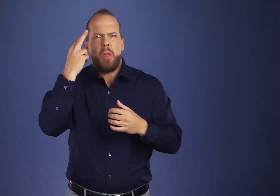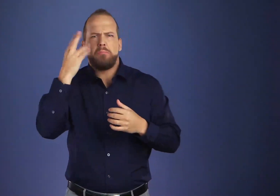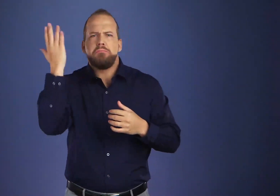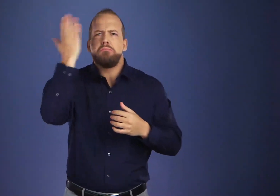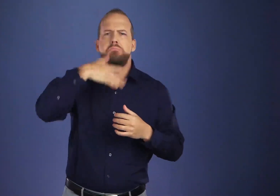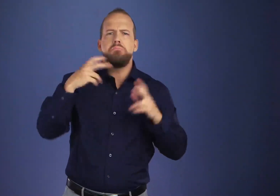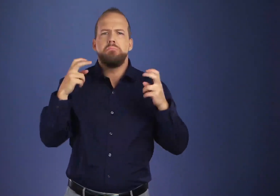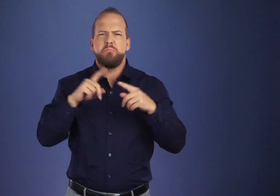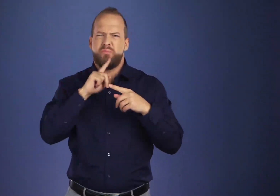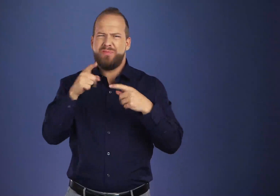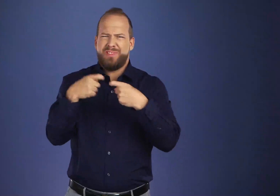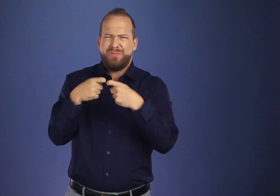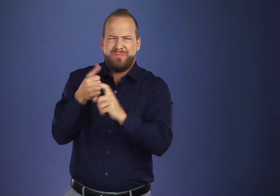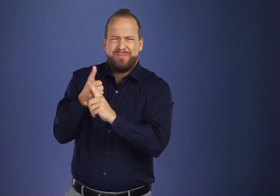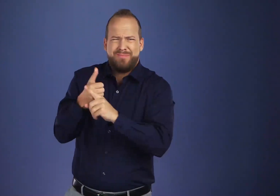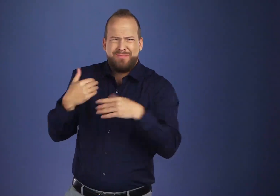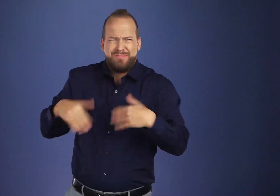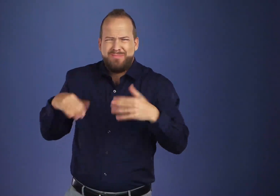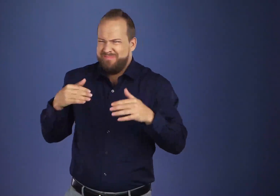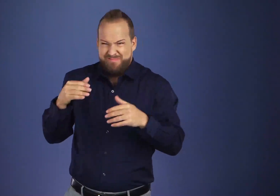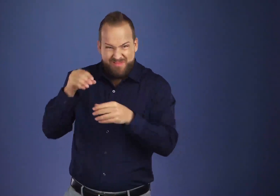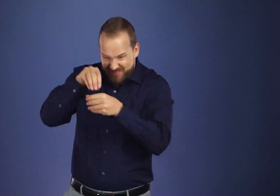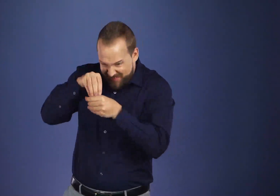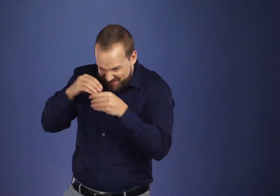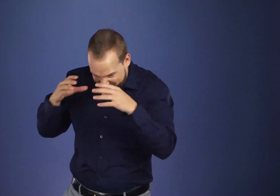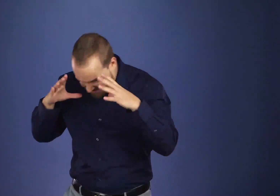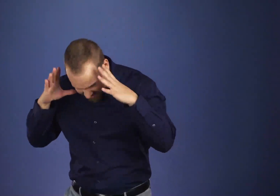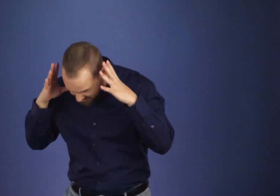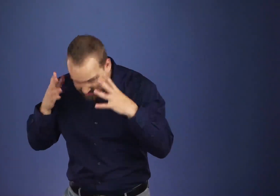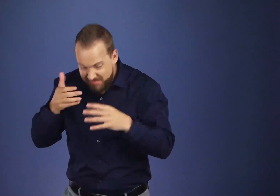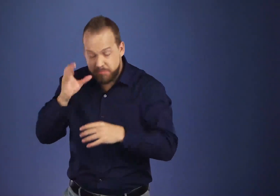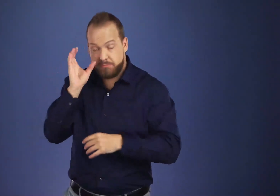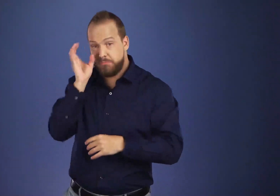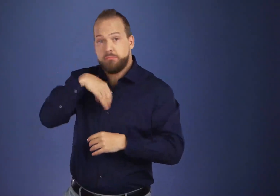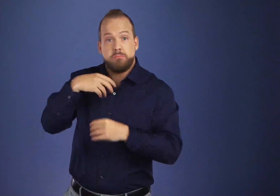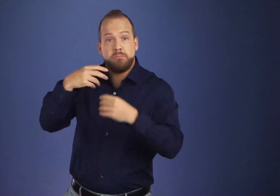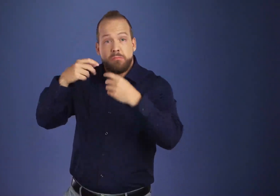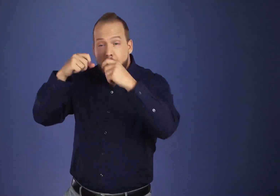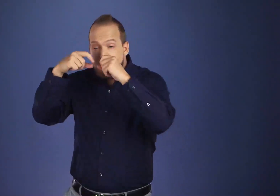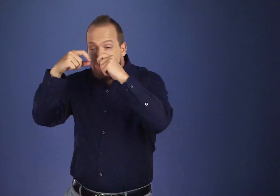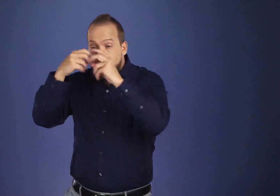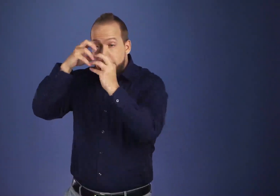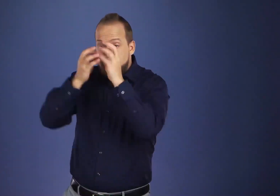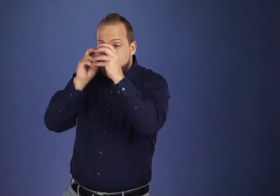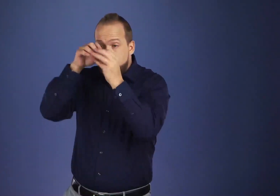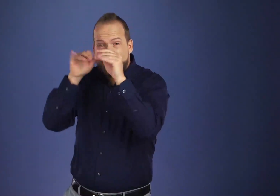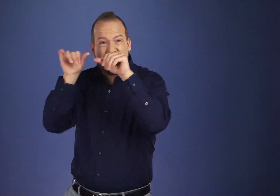Silently and surely, electricity, that strange energy so few people understand,